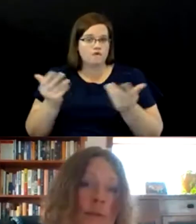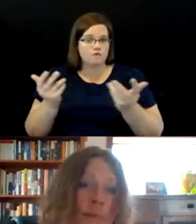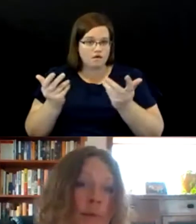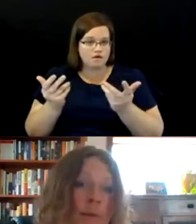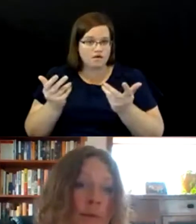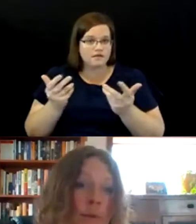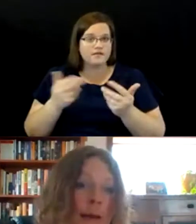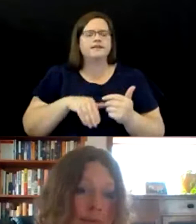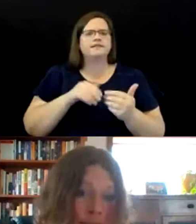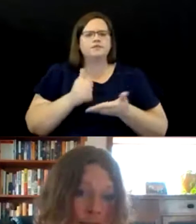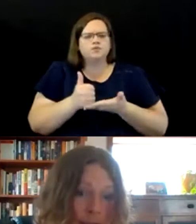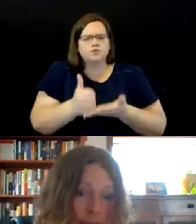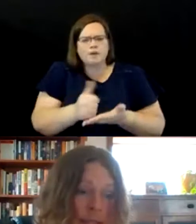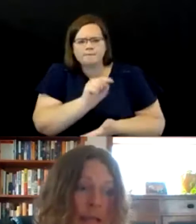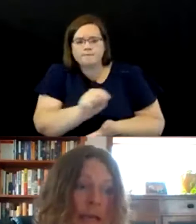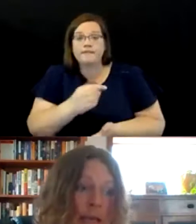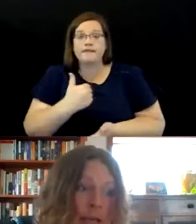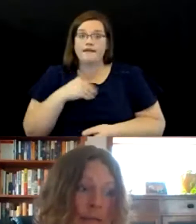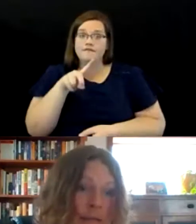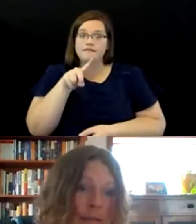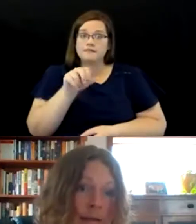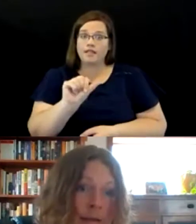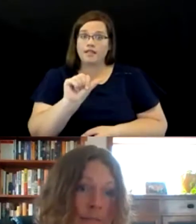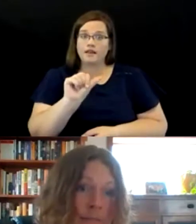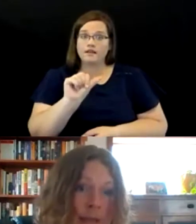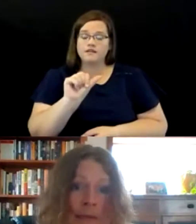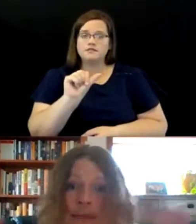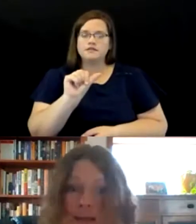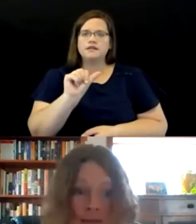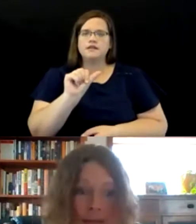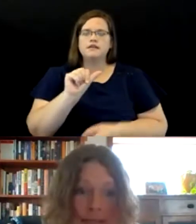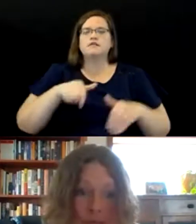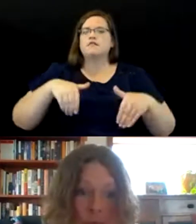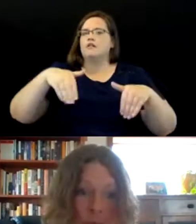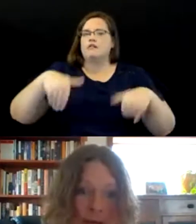people who have disabilities and haven't gotten a vaccine for whatever